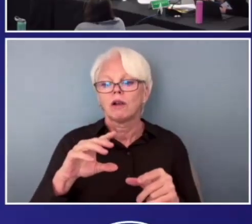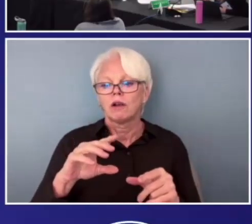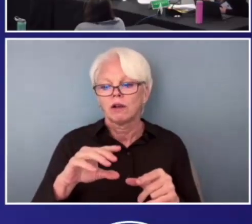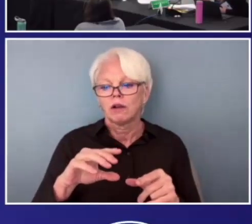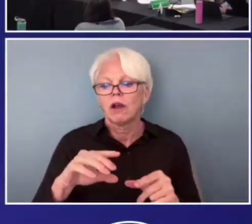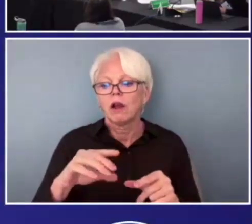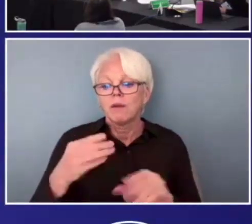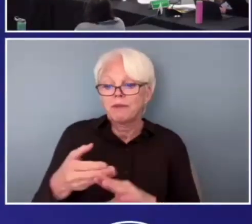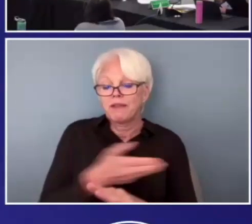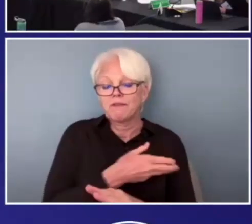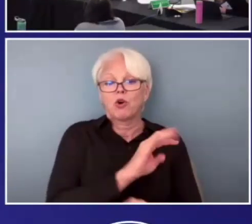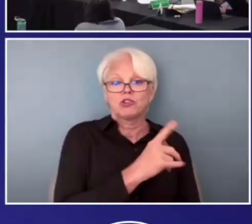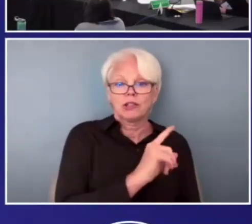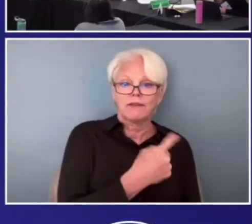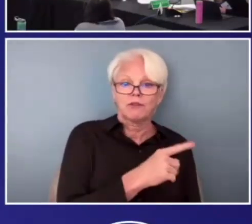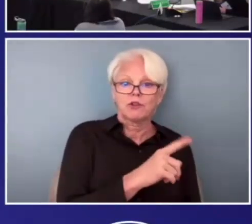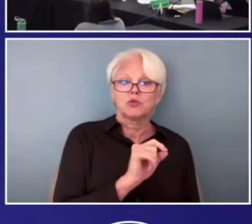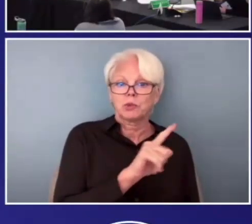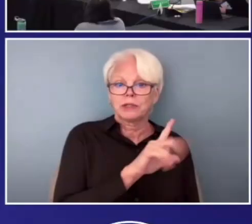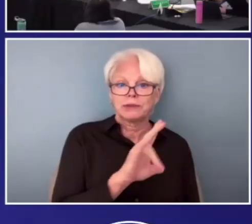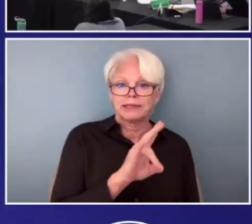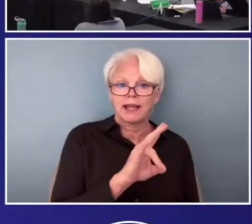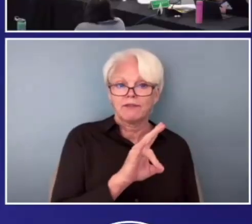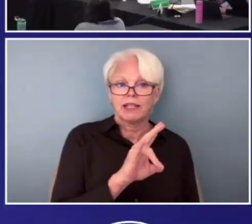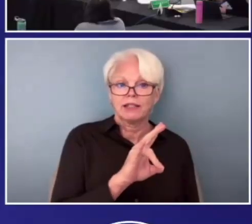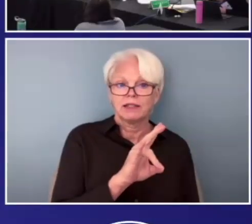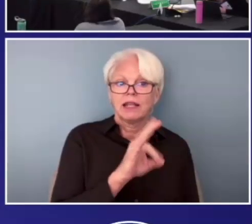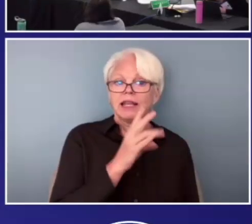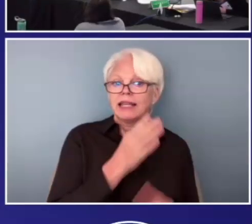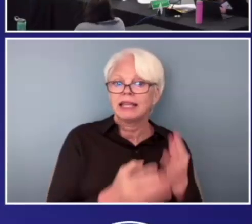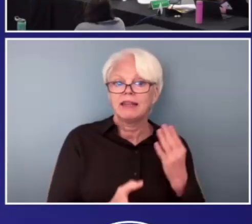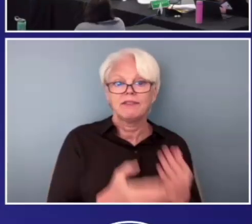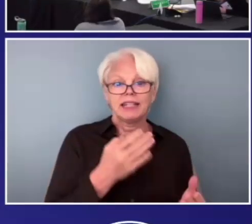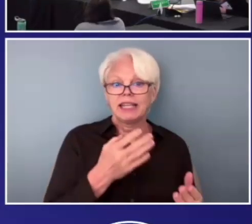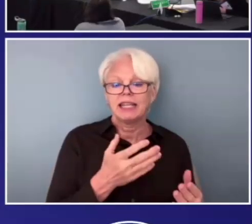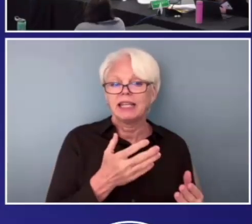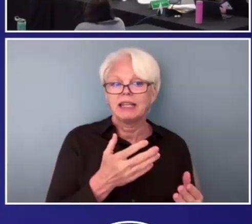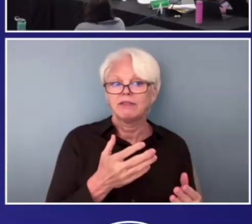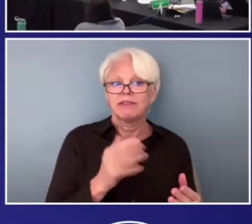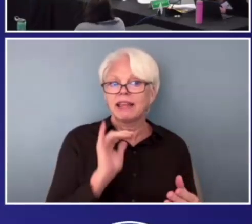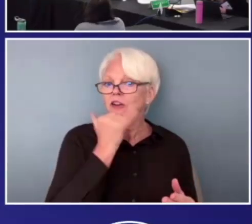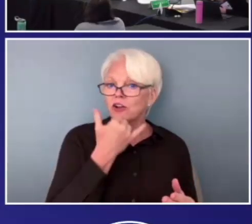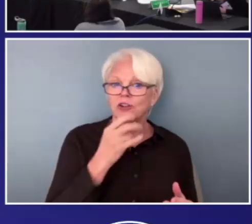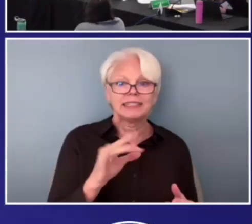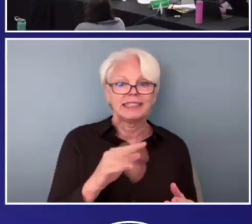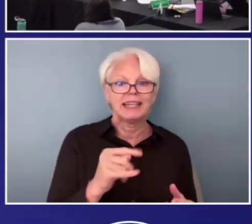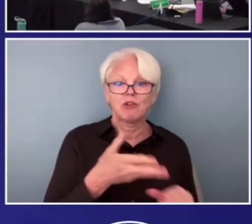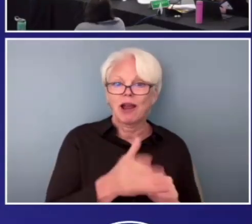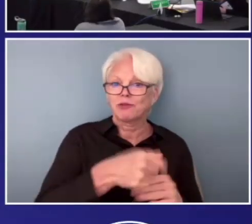1, 2027, even if they fall into default after that date, I believe that the $10